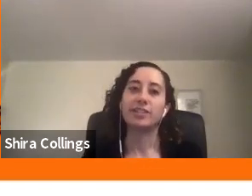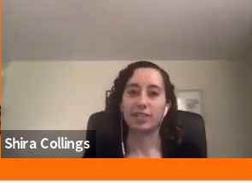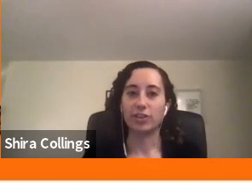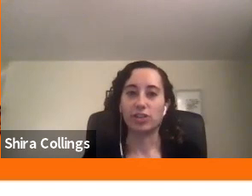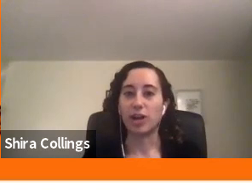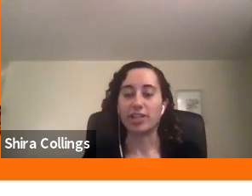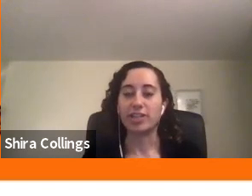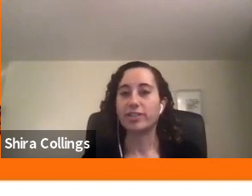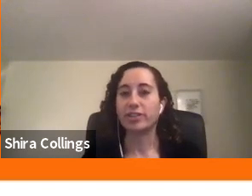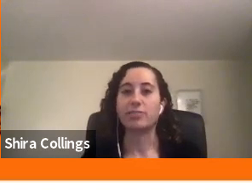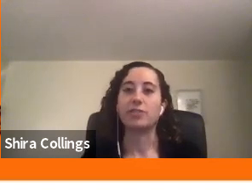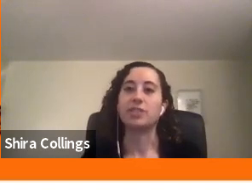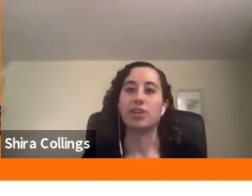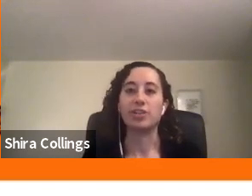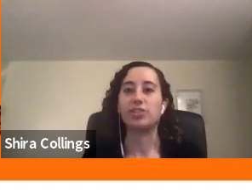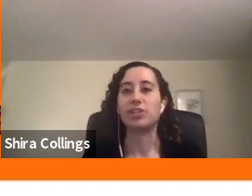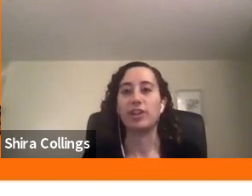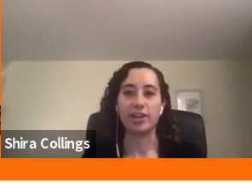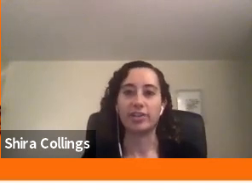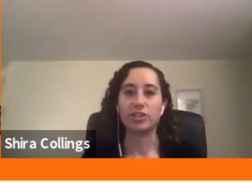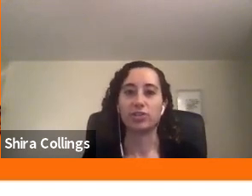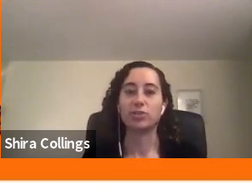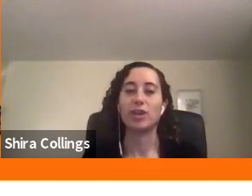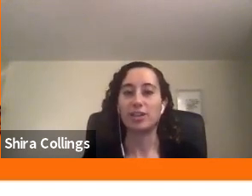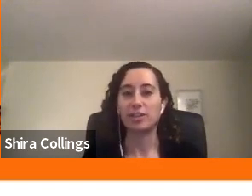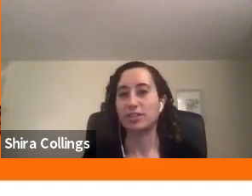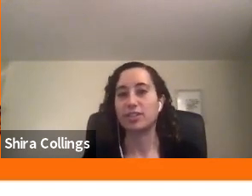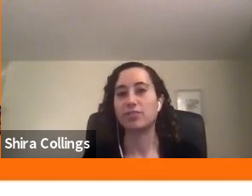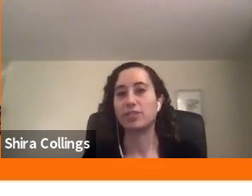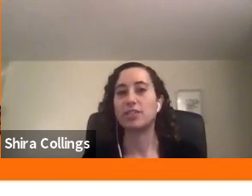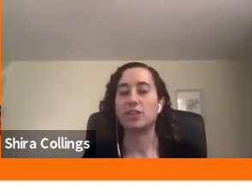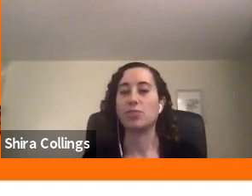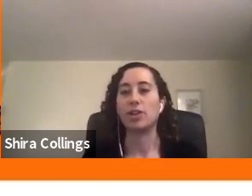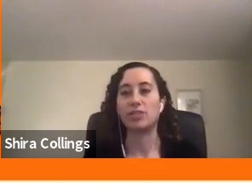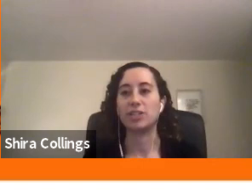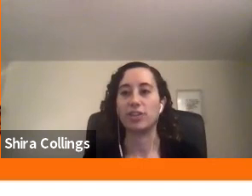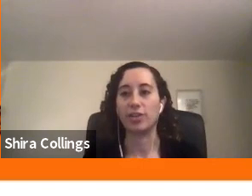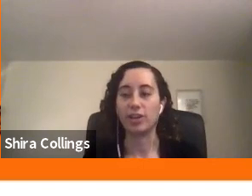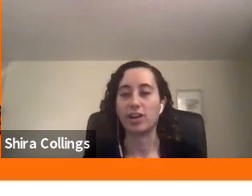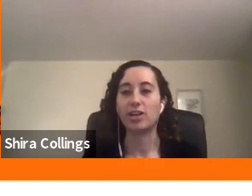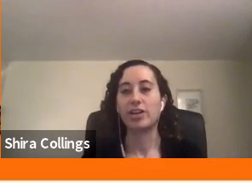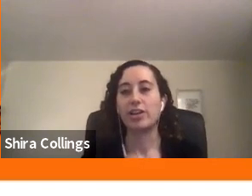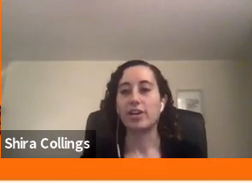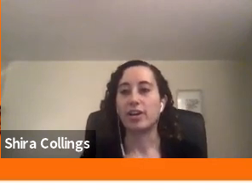And not looking at restrictions. Clients in larger bodies are sometimes encouraged